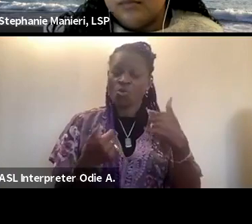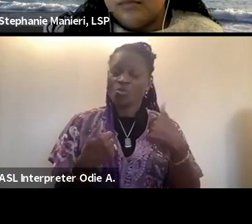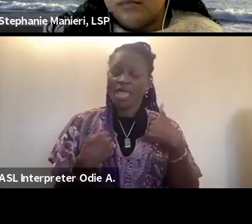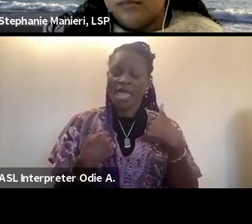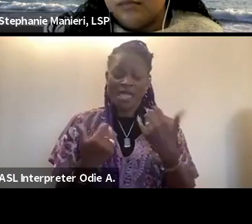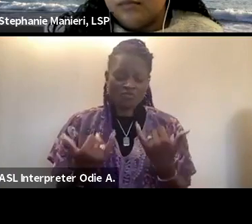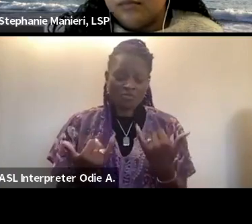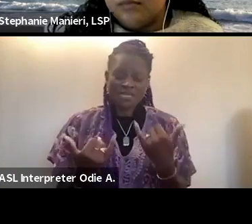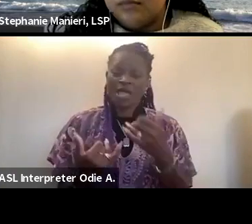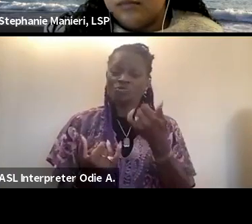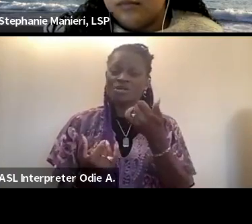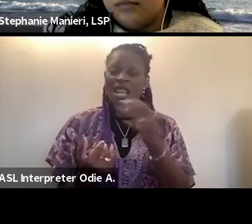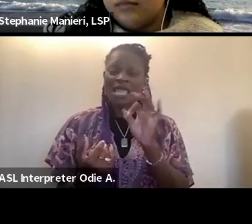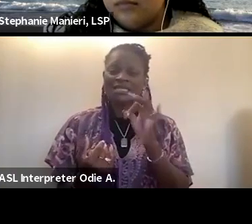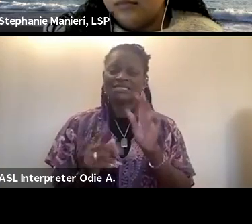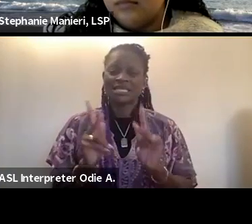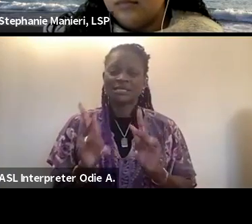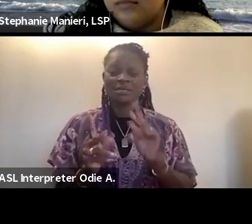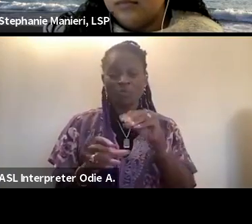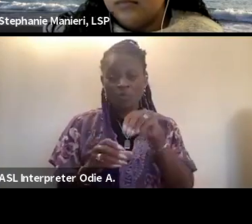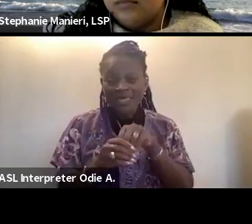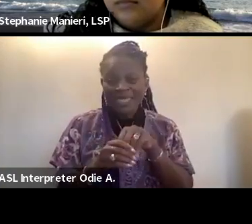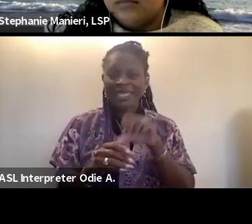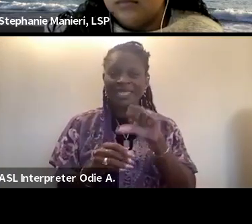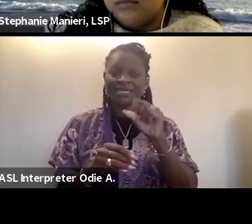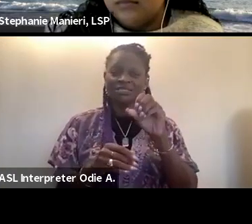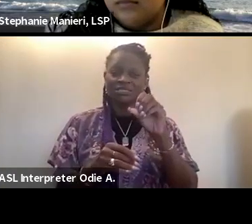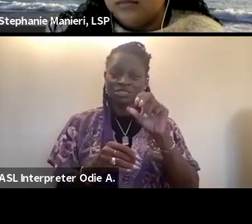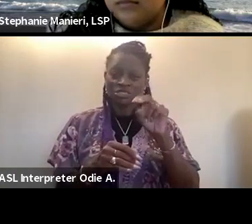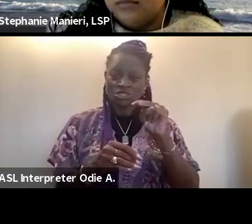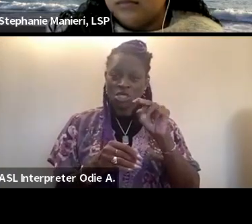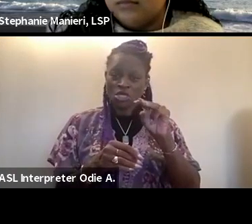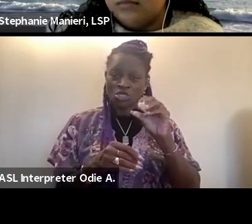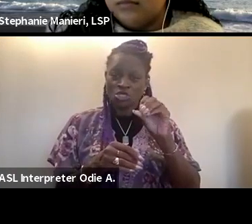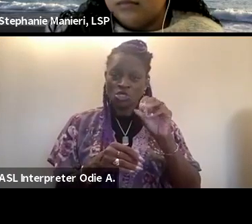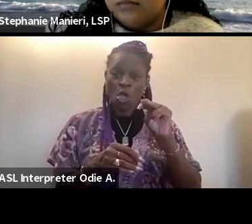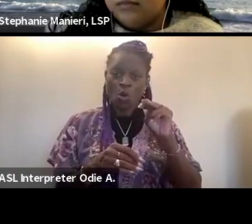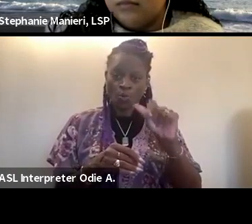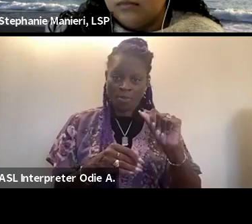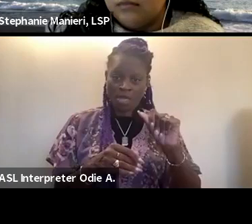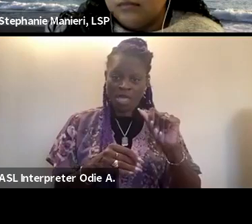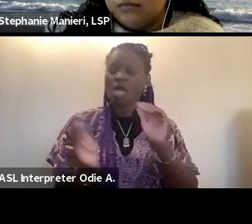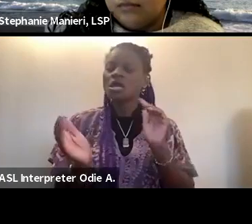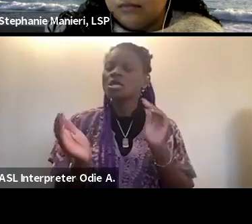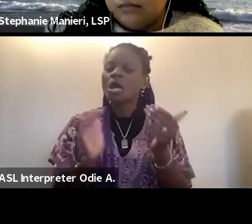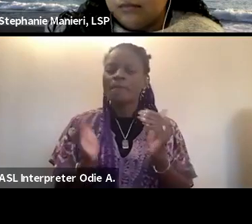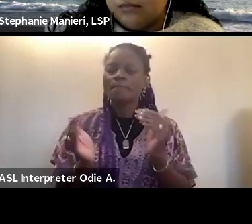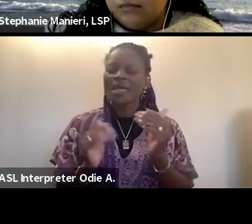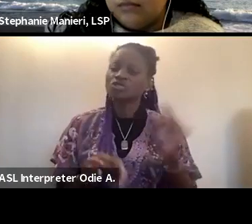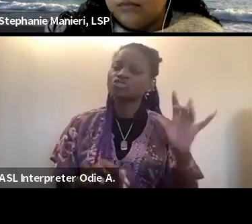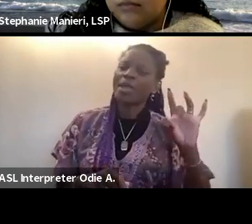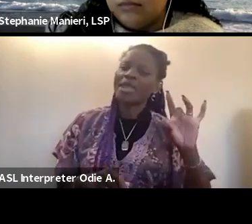in Sonoma County hospitals with covet compared with 84 just two months ago. There is a sign that our vaccination